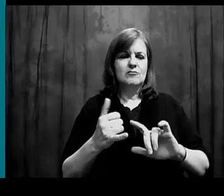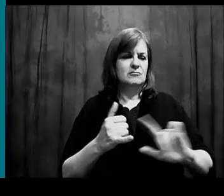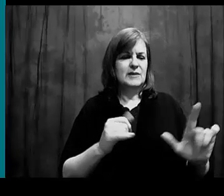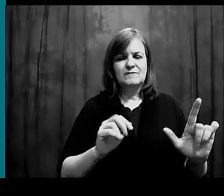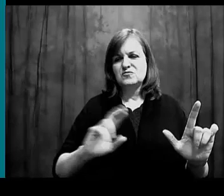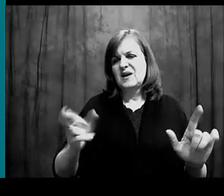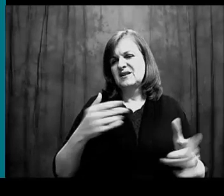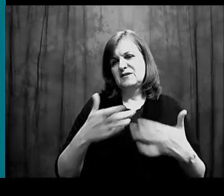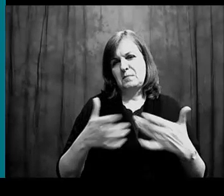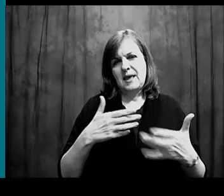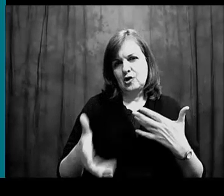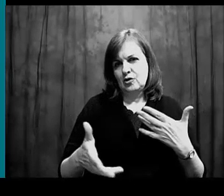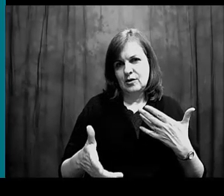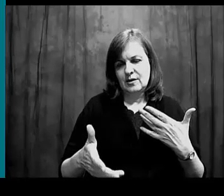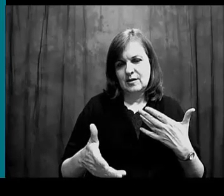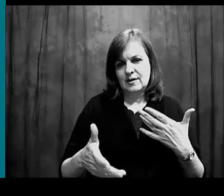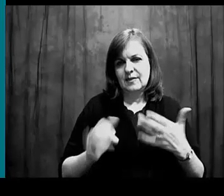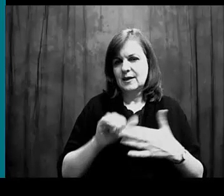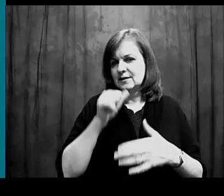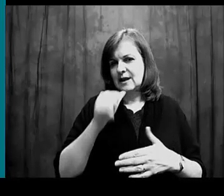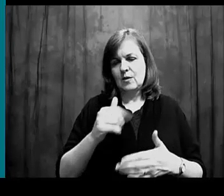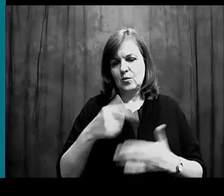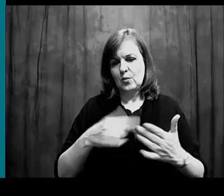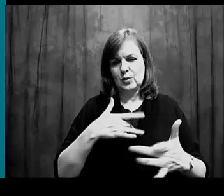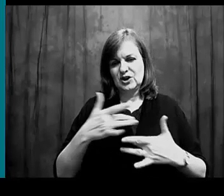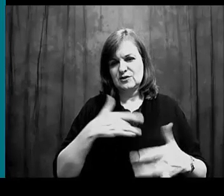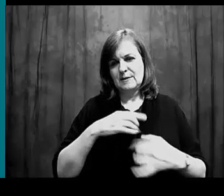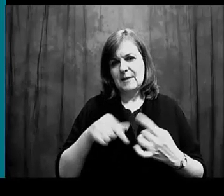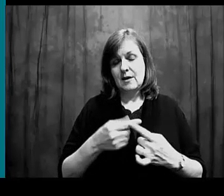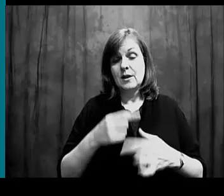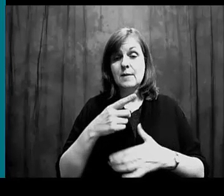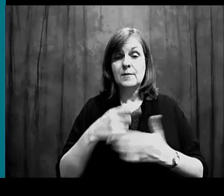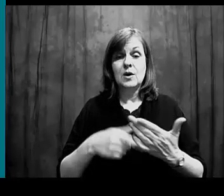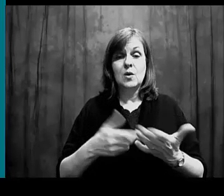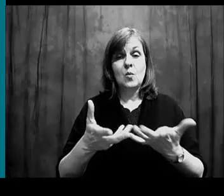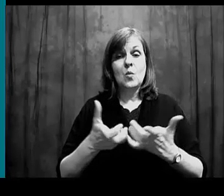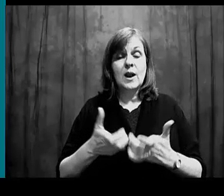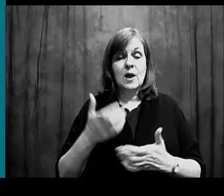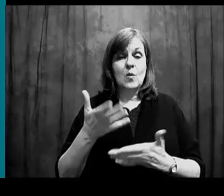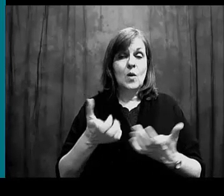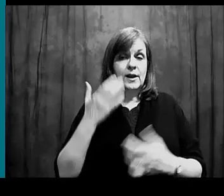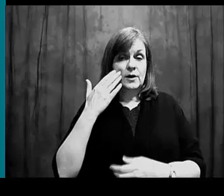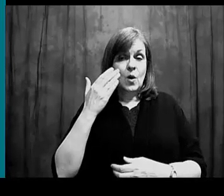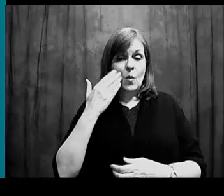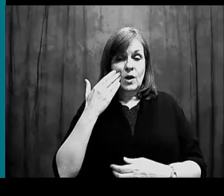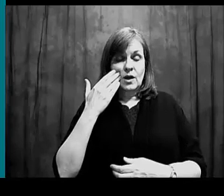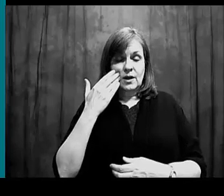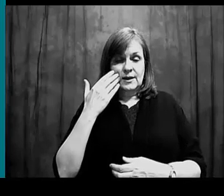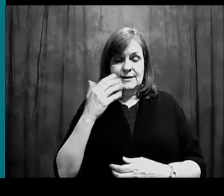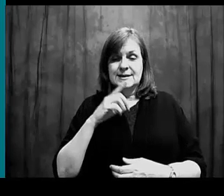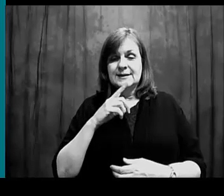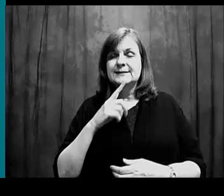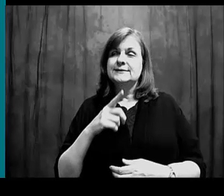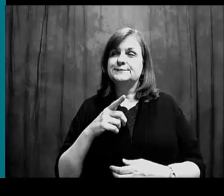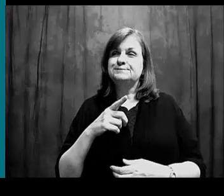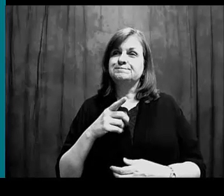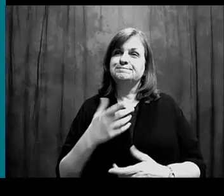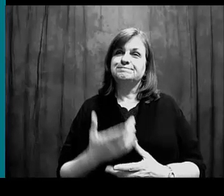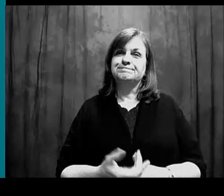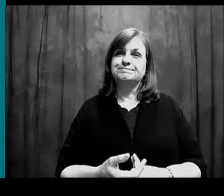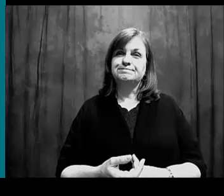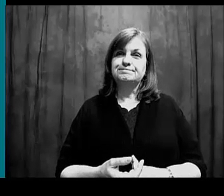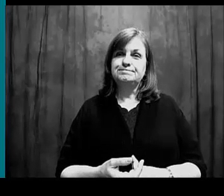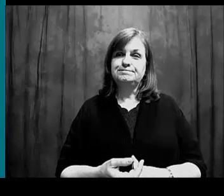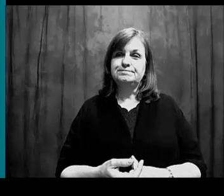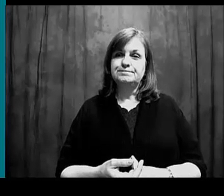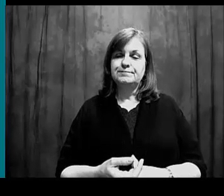remember that's not our concern. what I'm more concerned about then is this understanding of